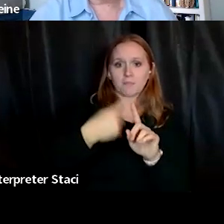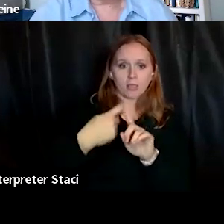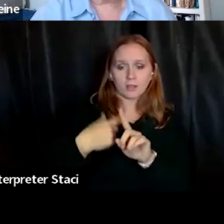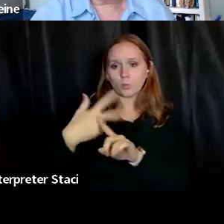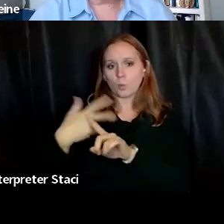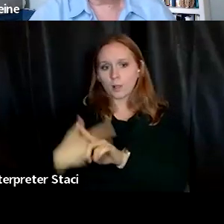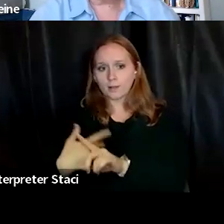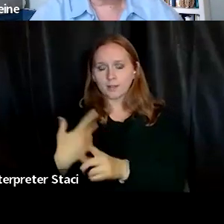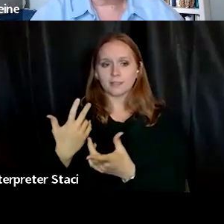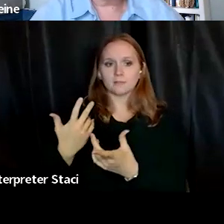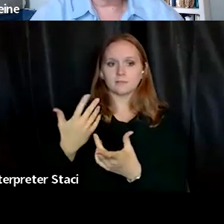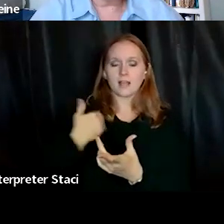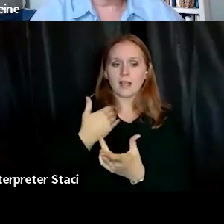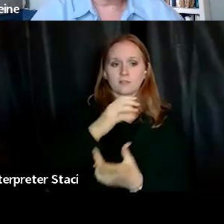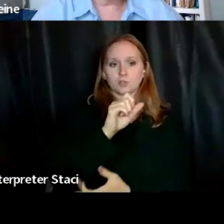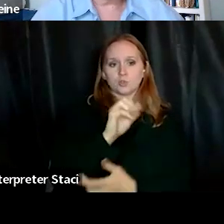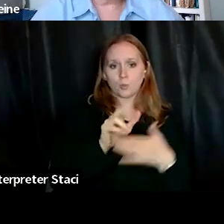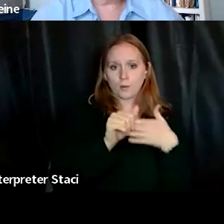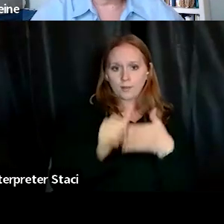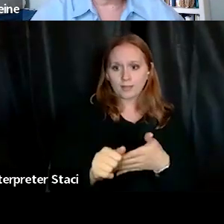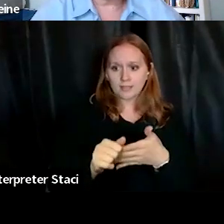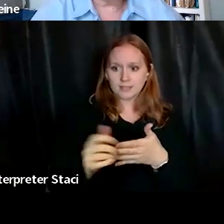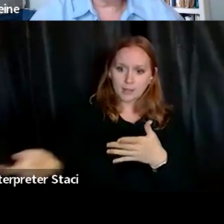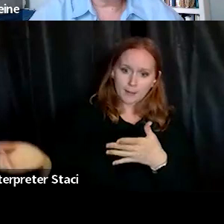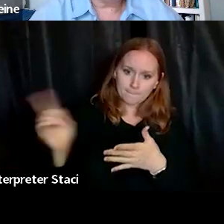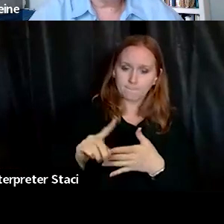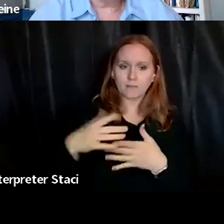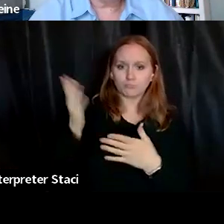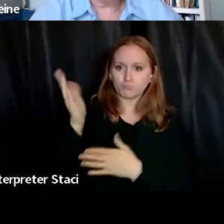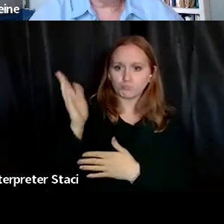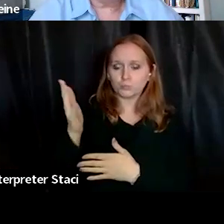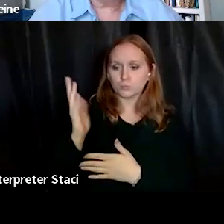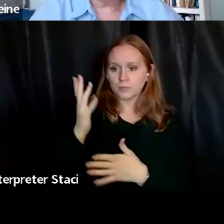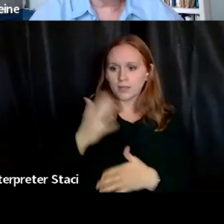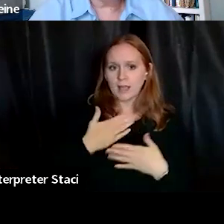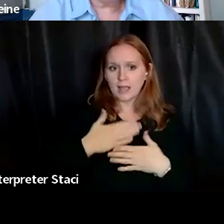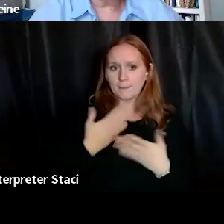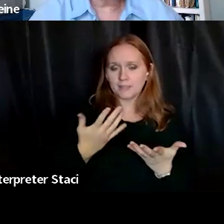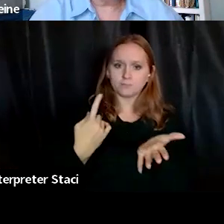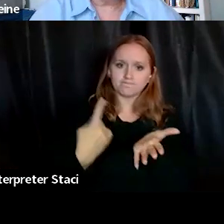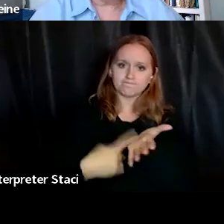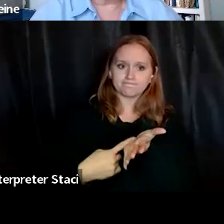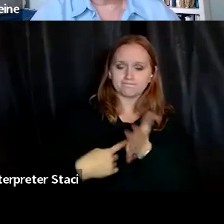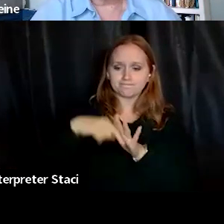or your SOAR leads come and do those presentations. We'd be really happy to talk to you more about how you can do that.